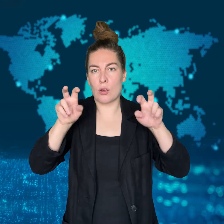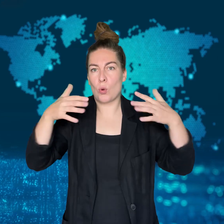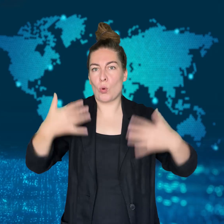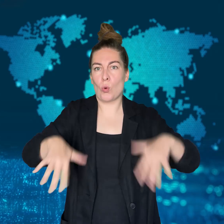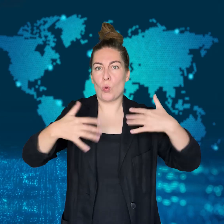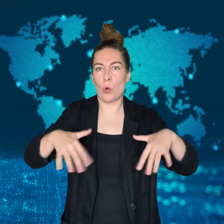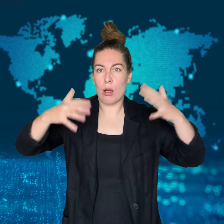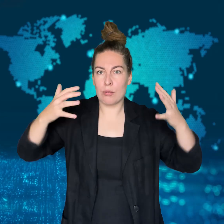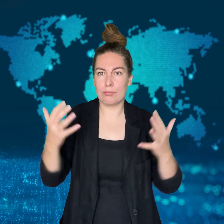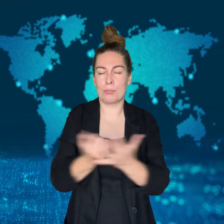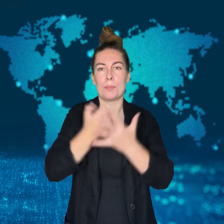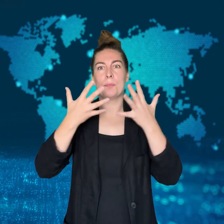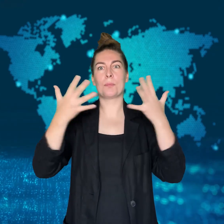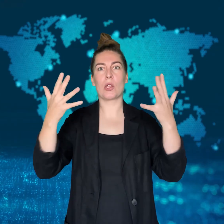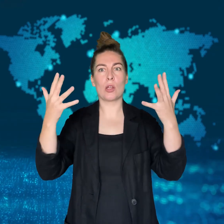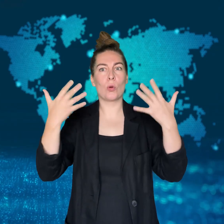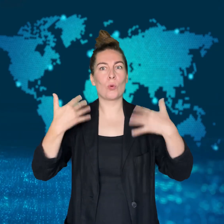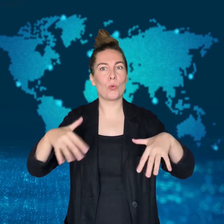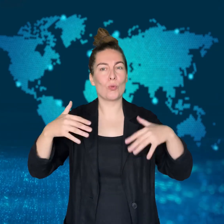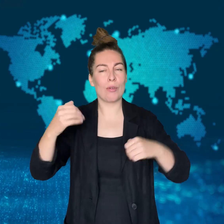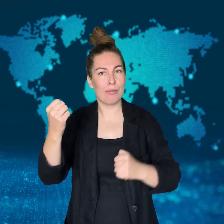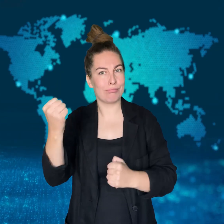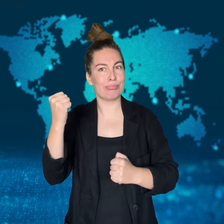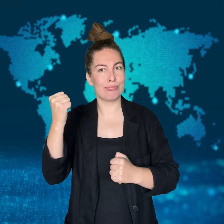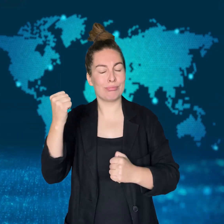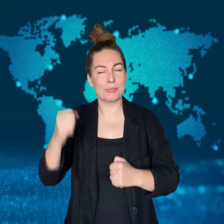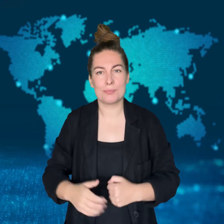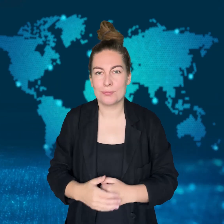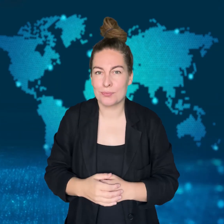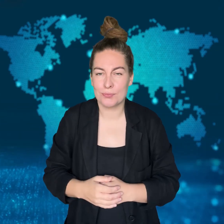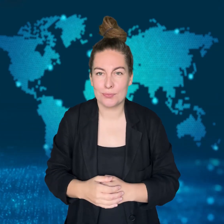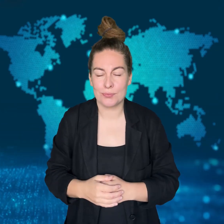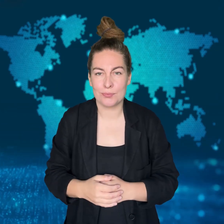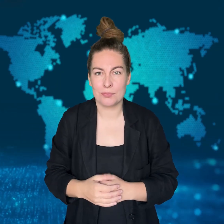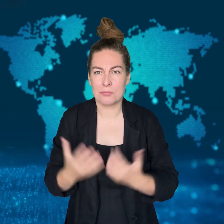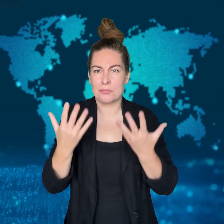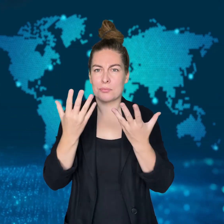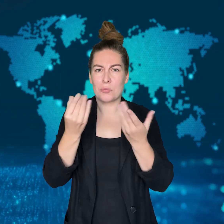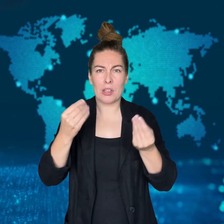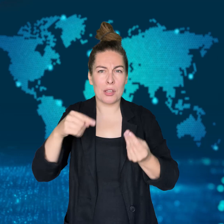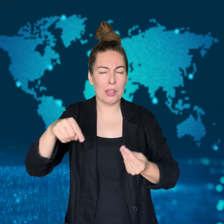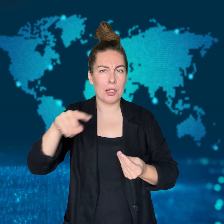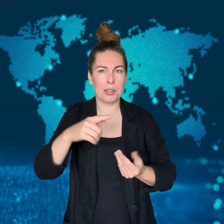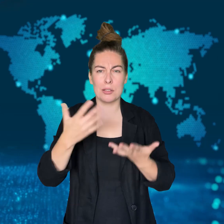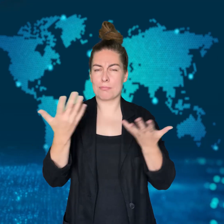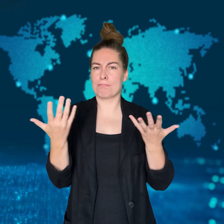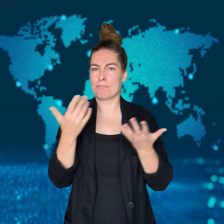the attack by Hamas on Israel a "victory."